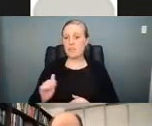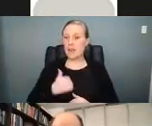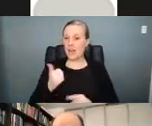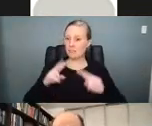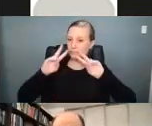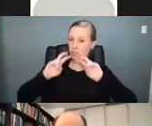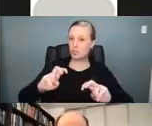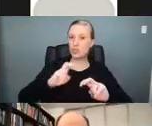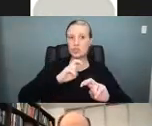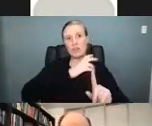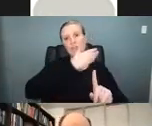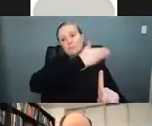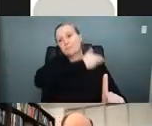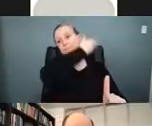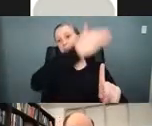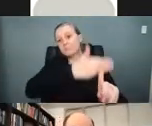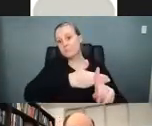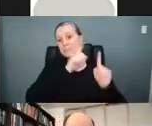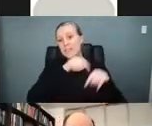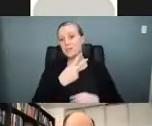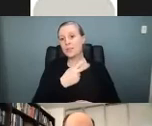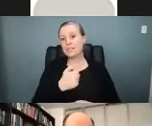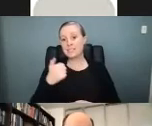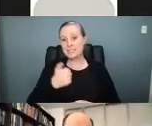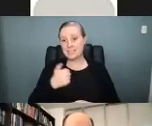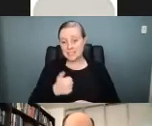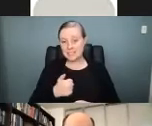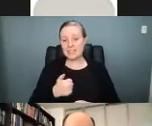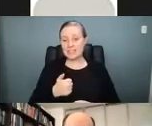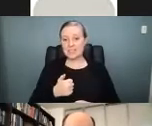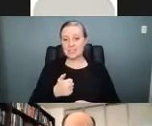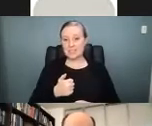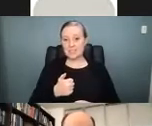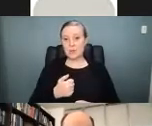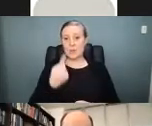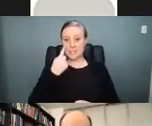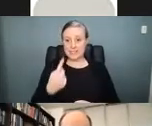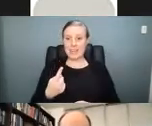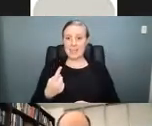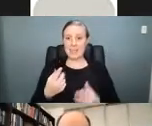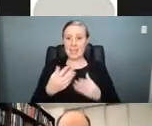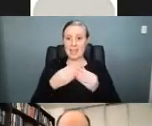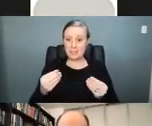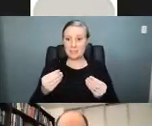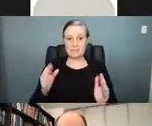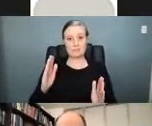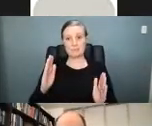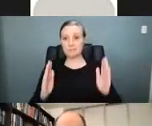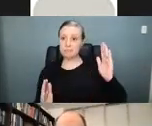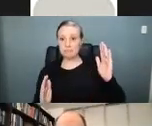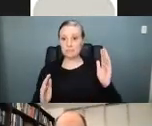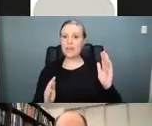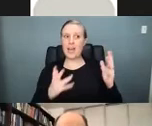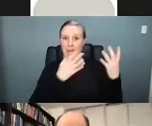going back to 2016, that these gaps have been significant and persistent. So despite very